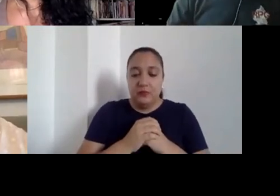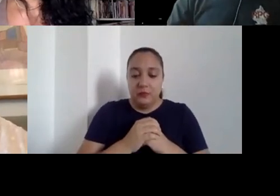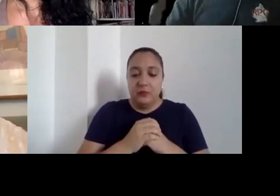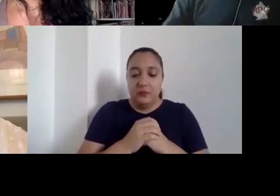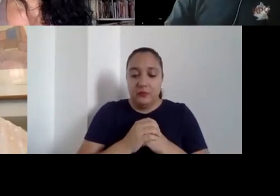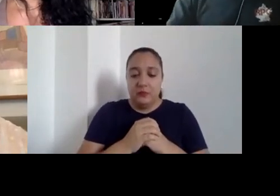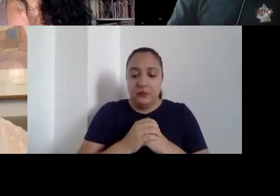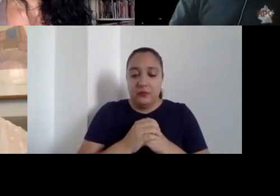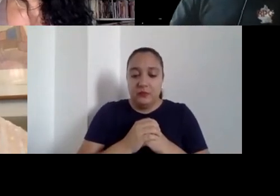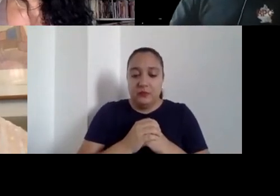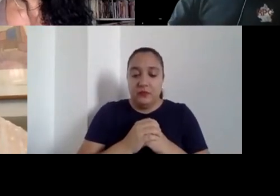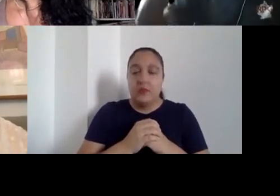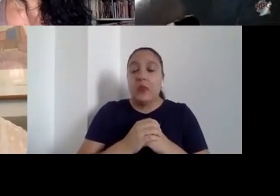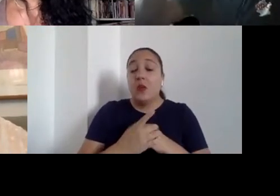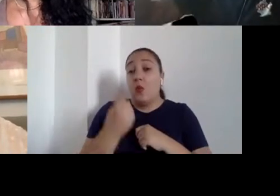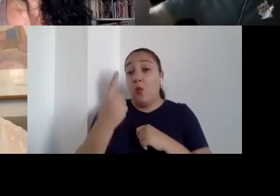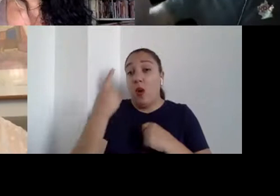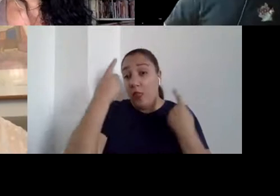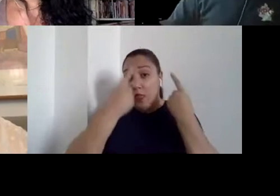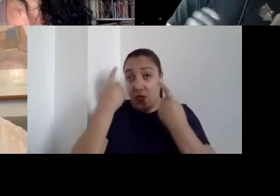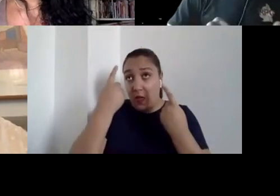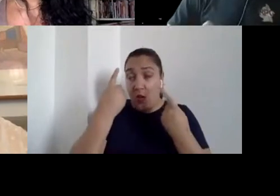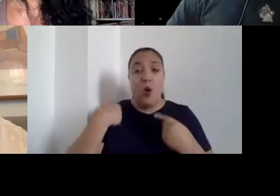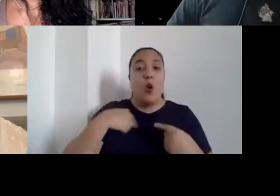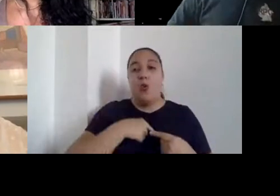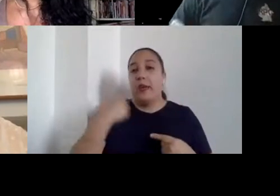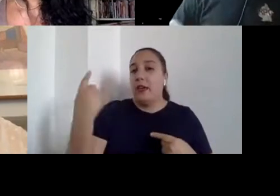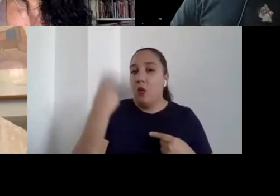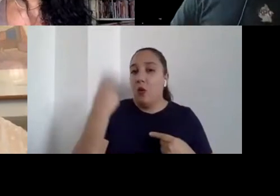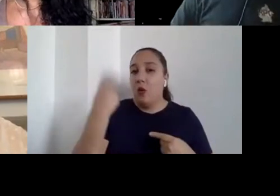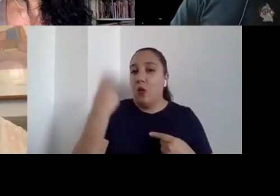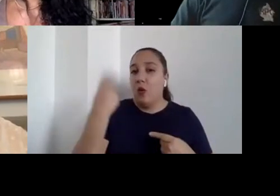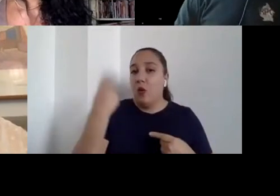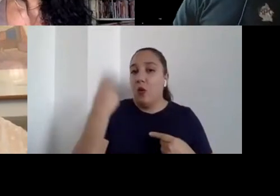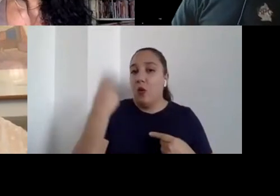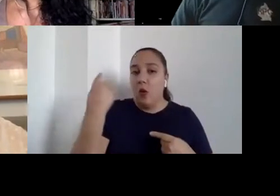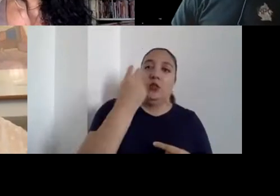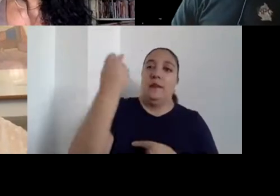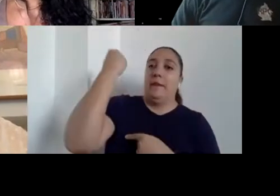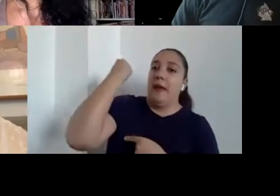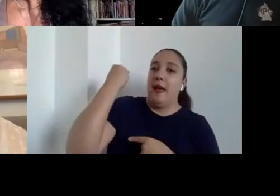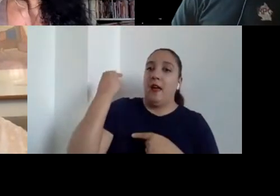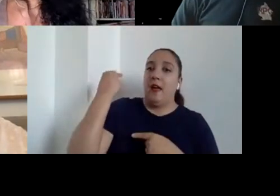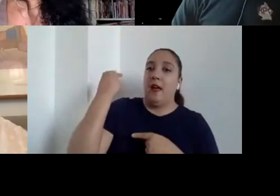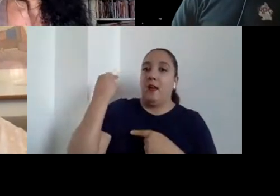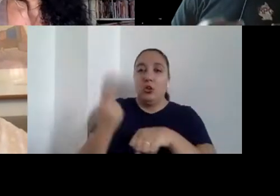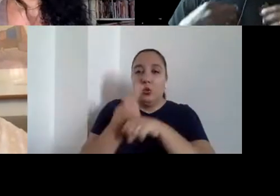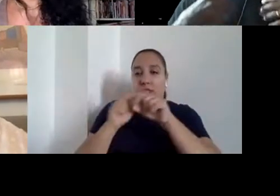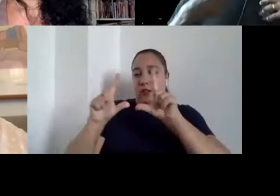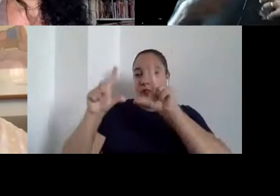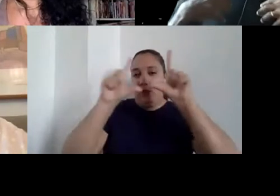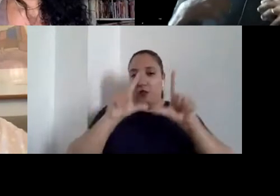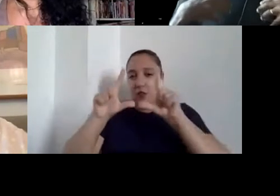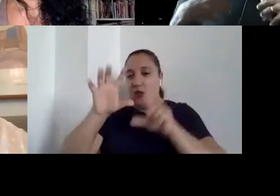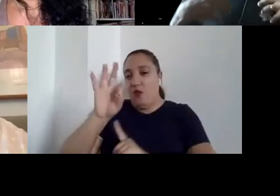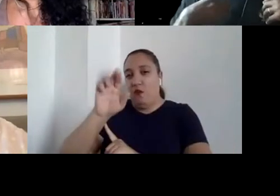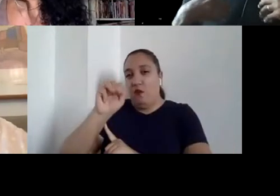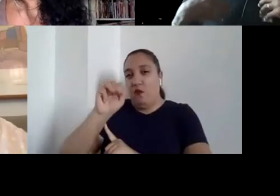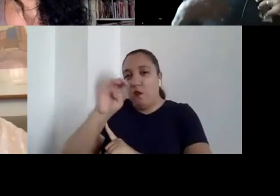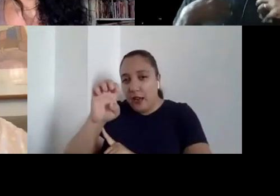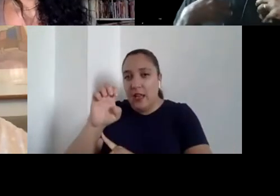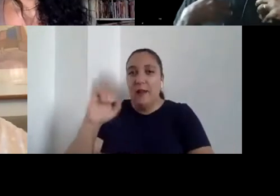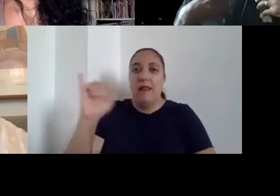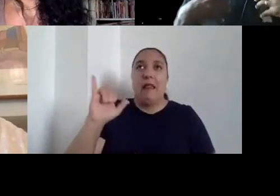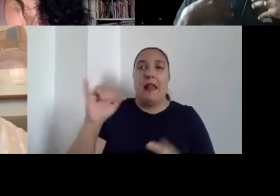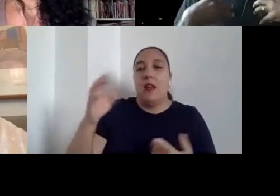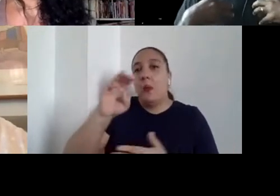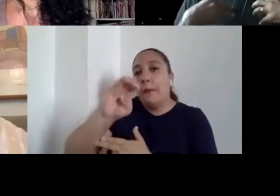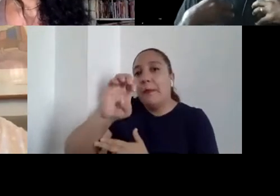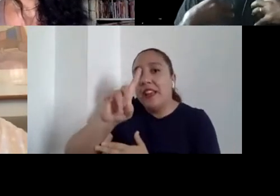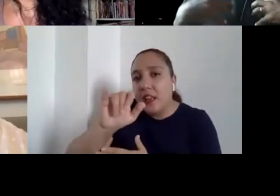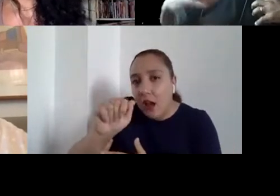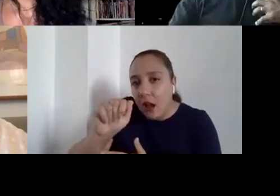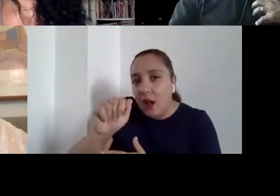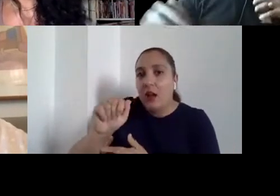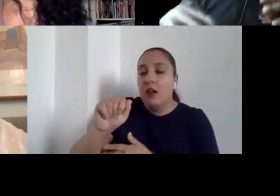a frame or a media-tized portal rather than through the body and the history and the tangible